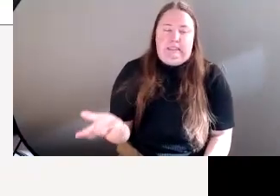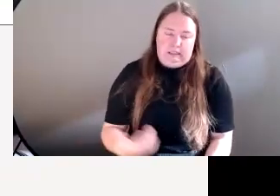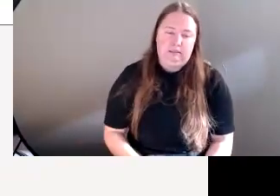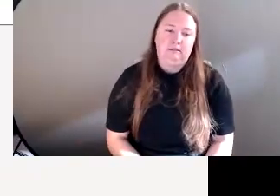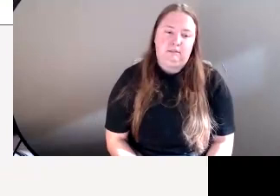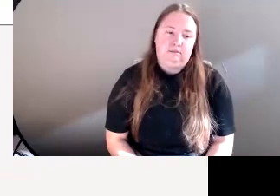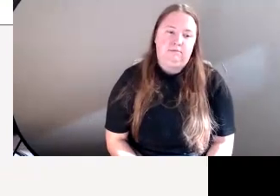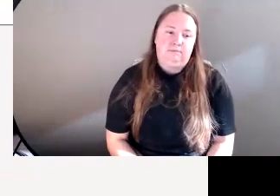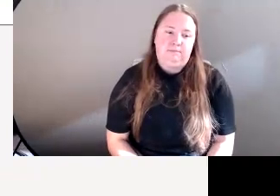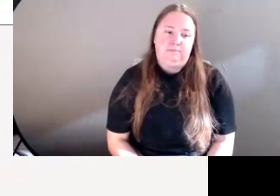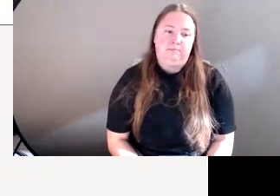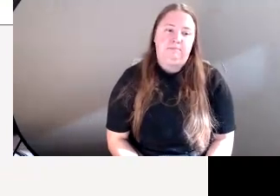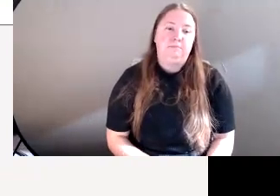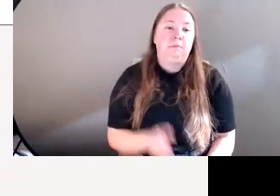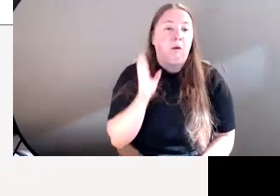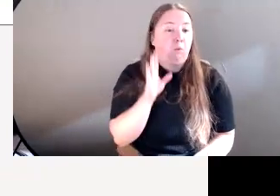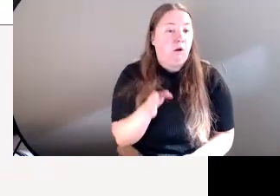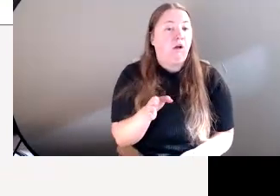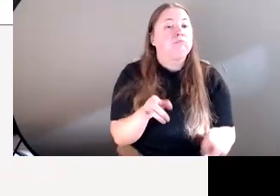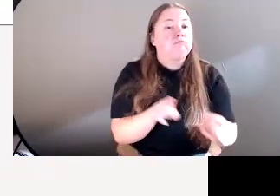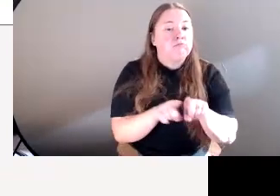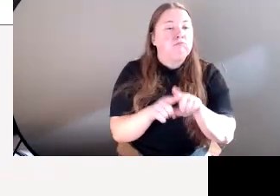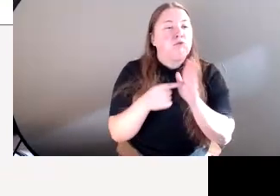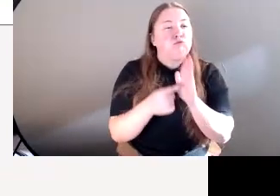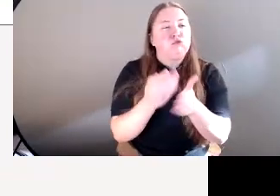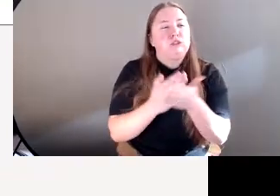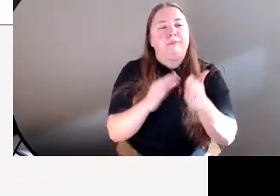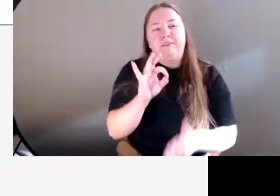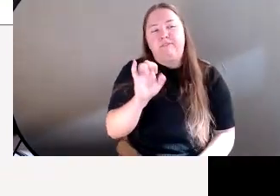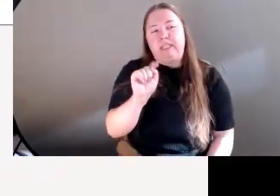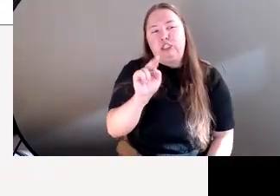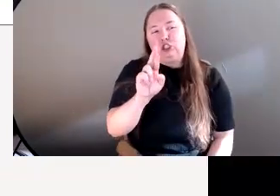I'm also going to show you some feature previews as well, which is why I wanted